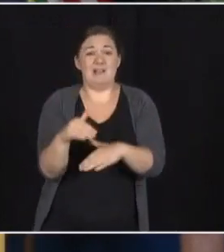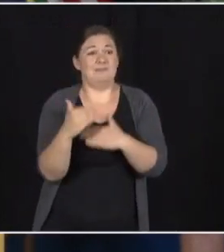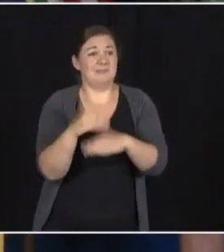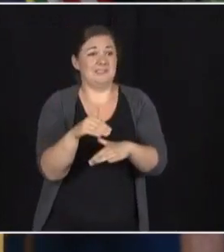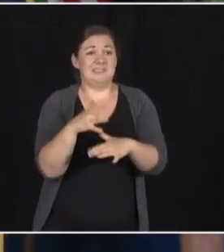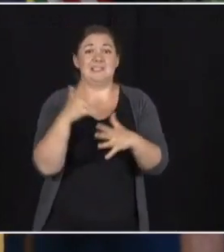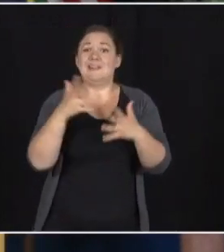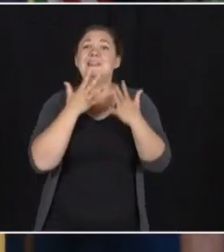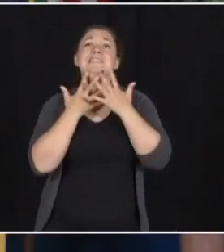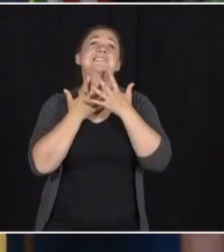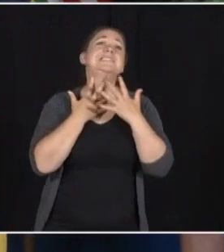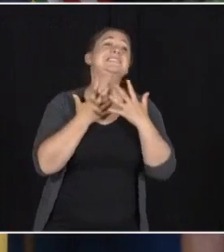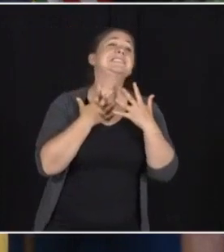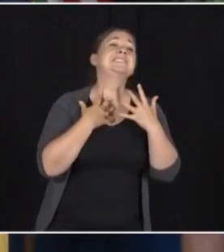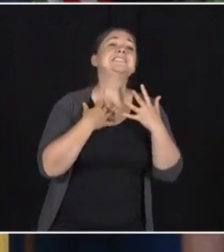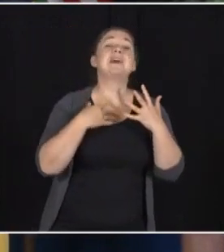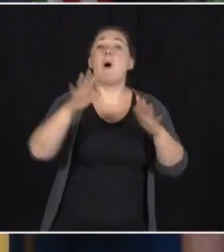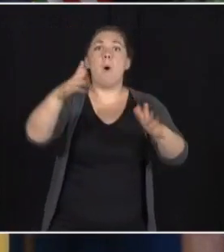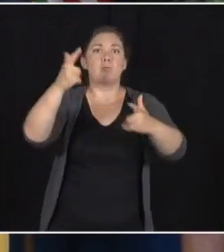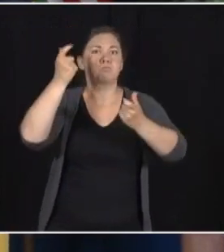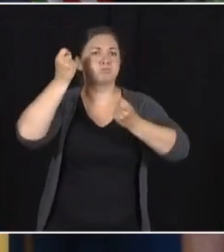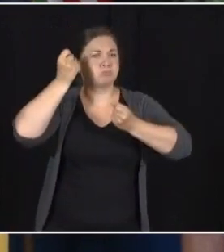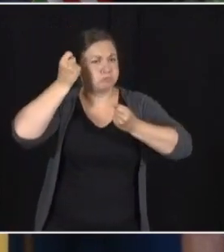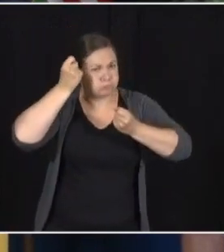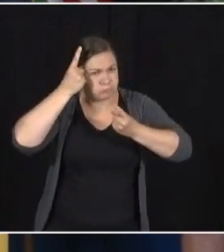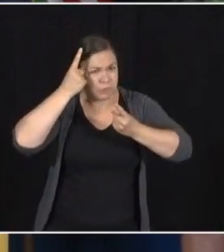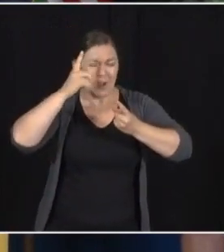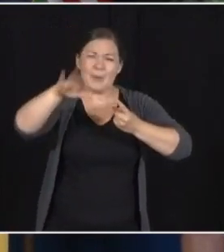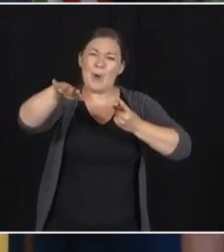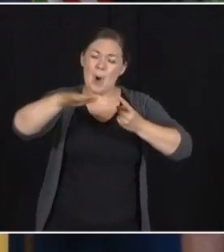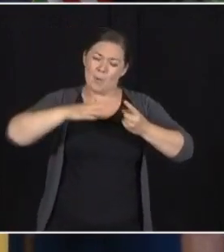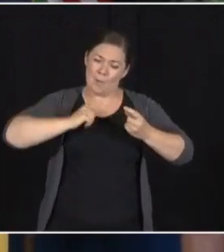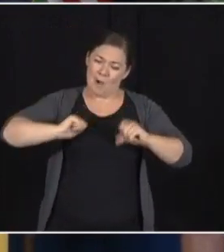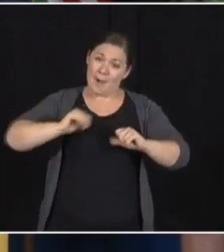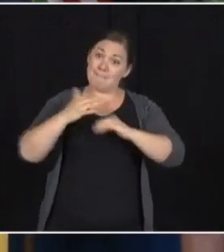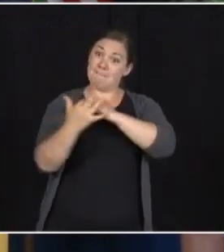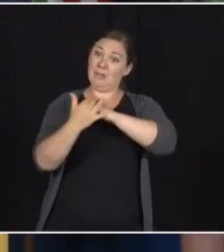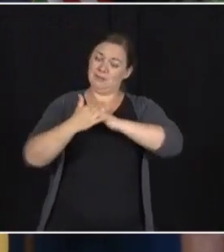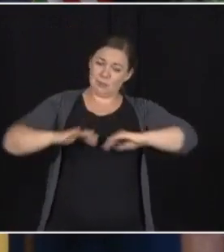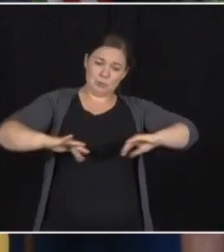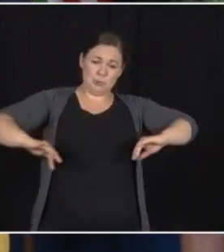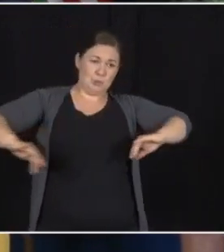There's only so much space here and that is only so many beaches in Toronto. I understand the situation.